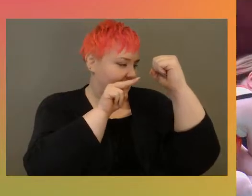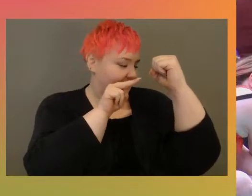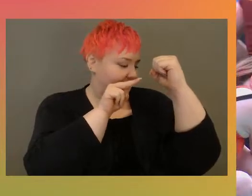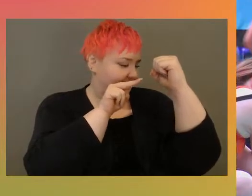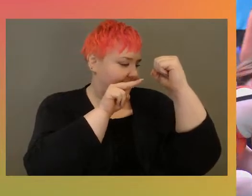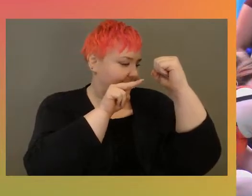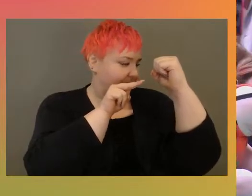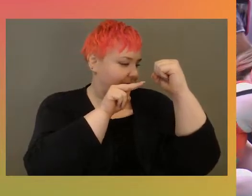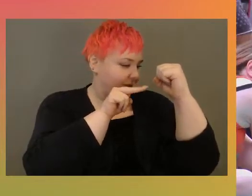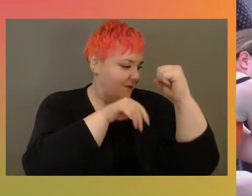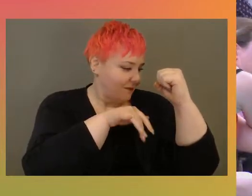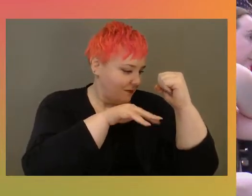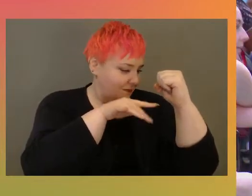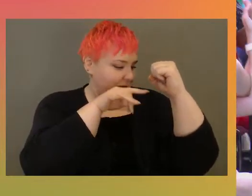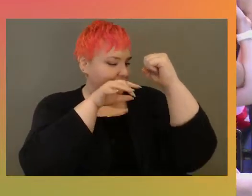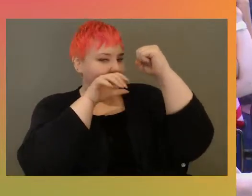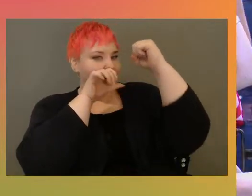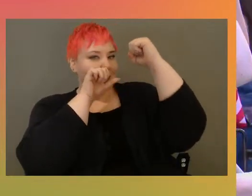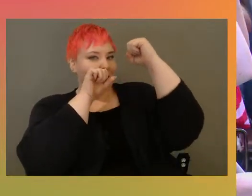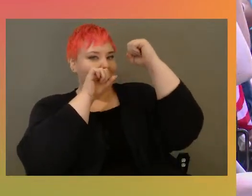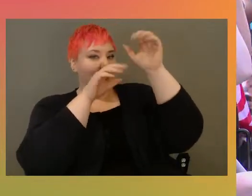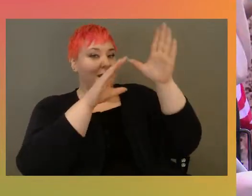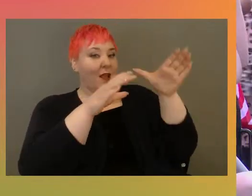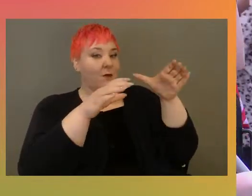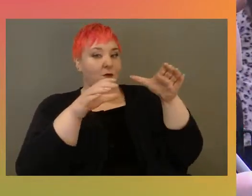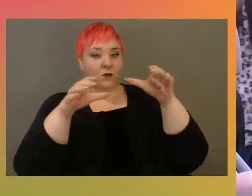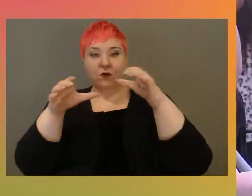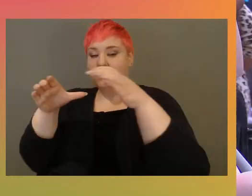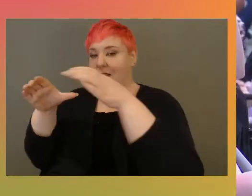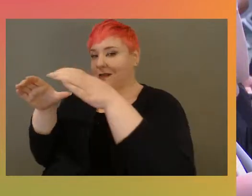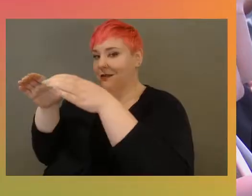COME BACK TO NEUTRAL, TWIST TO THE LEFT, AND MOVE THE ELBOWS TOWARD YOUR LEFT FEET, BUT LOOK